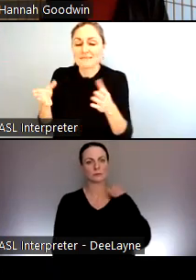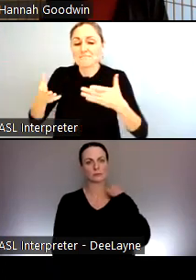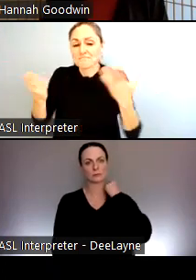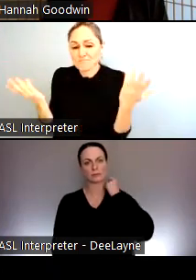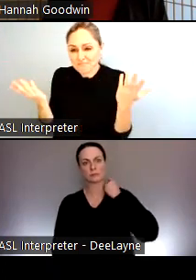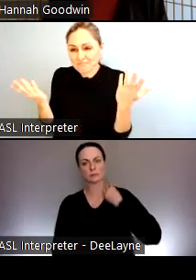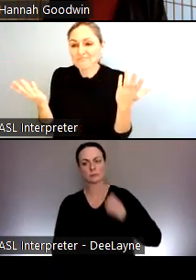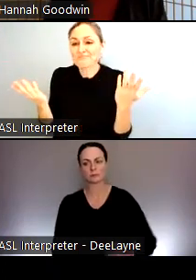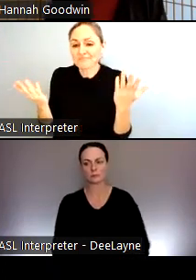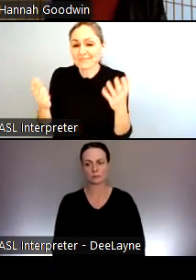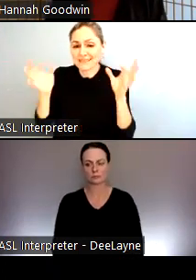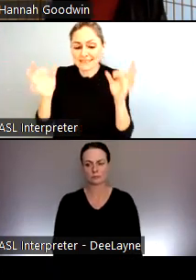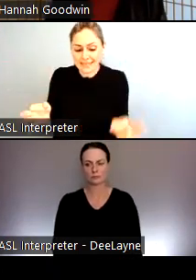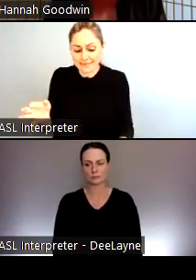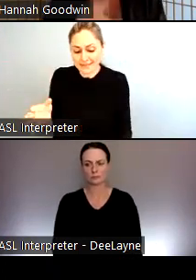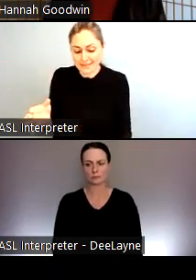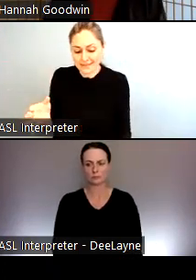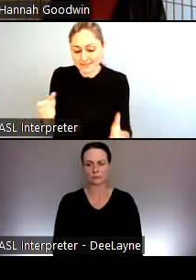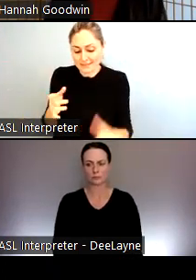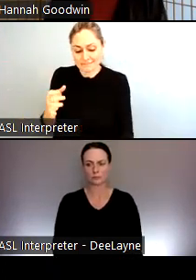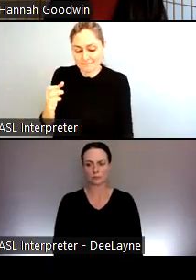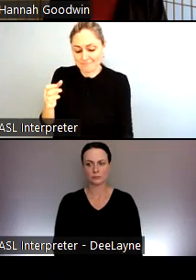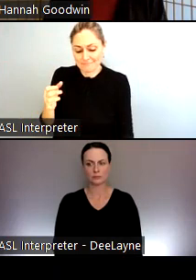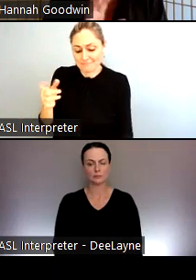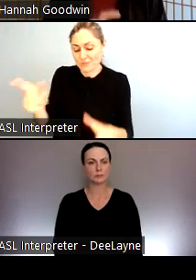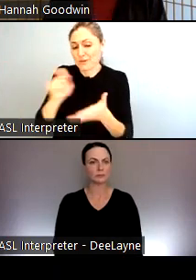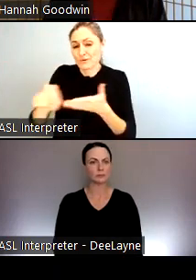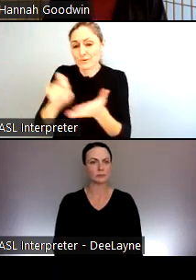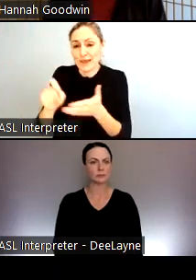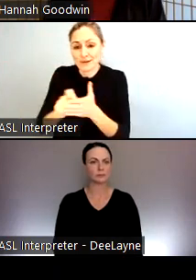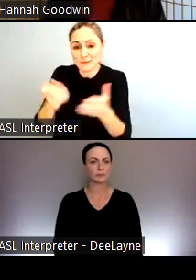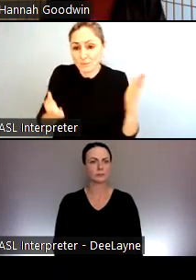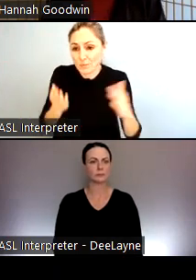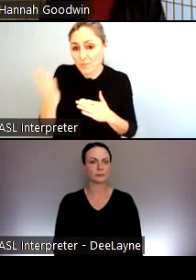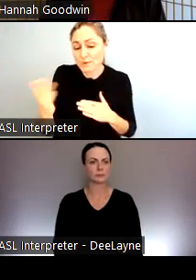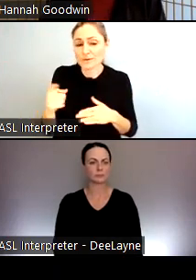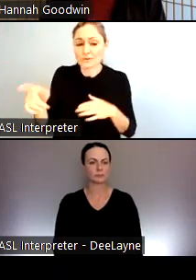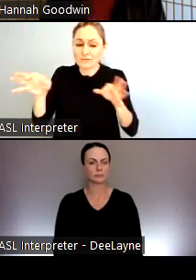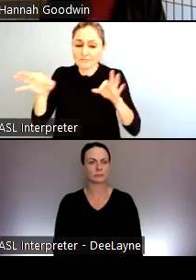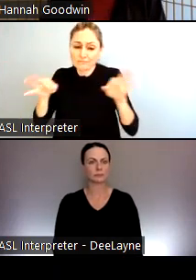then absolutely, you can write a proposal. You can say that your team is tentative.